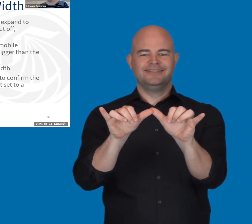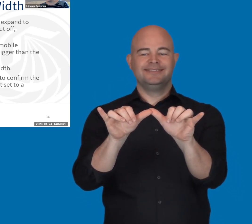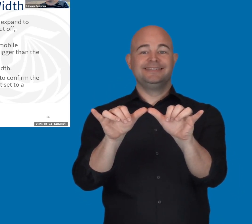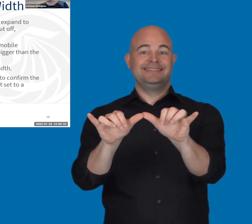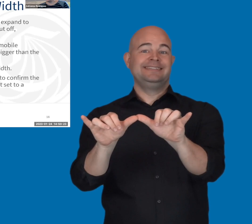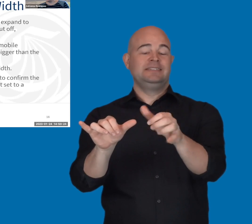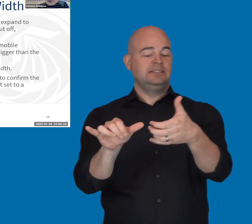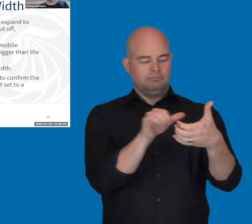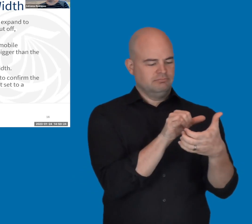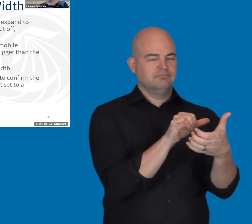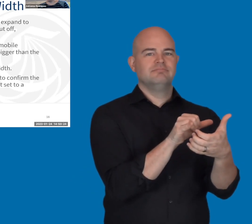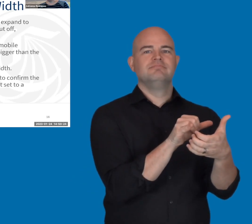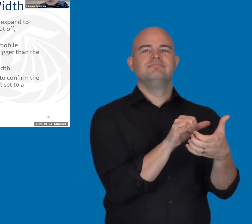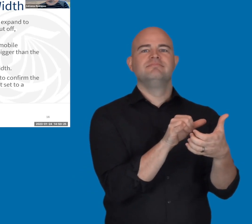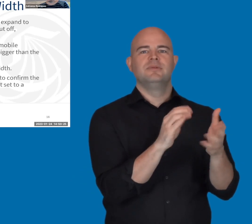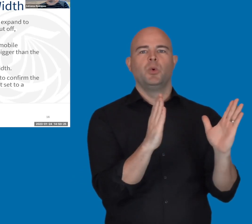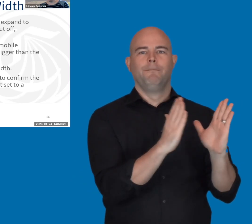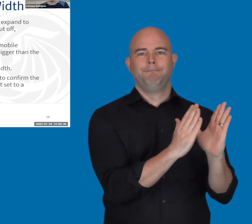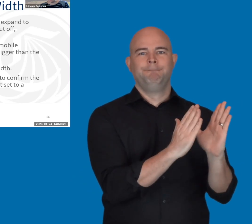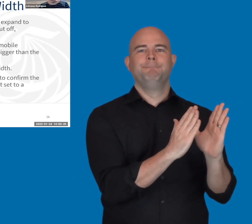Again, between 90 and 100%.